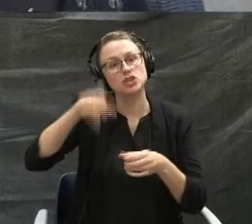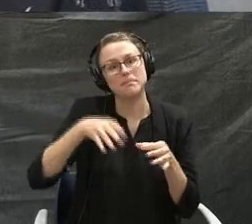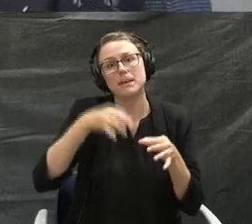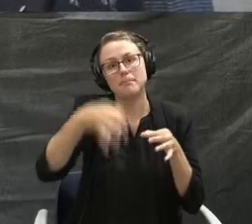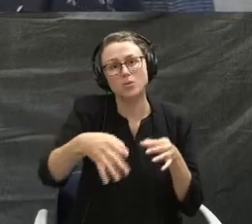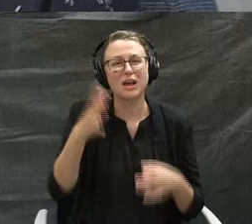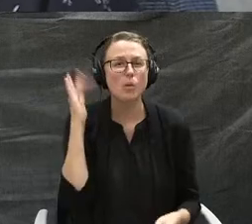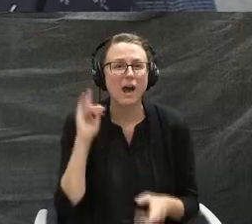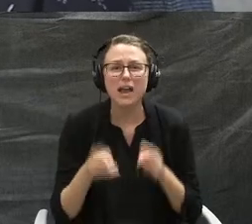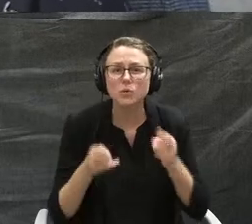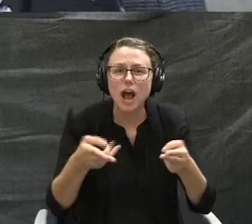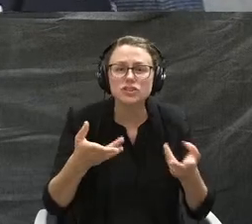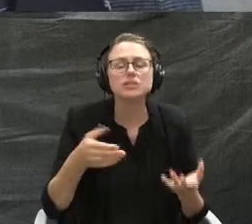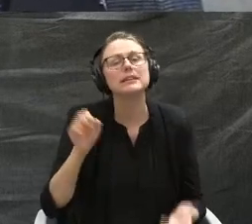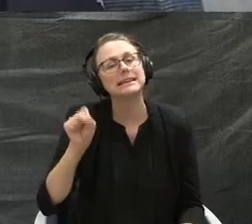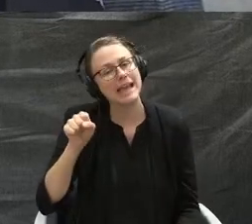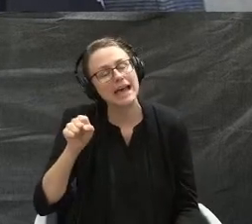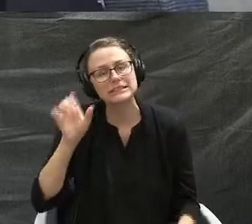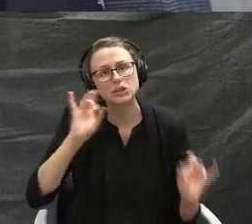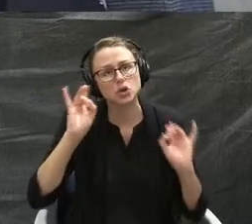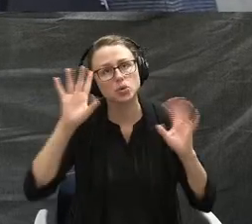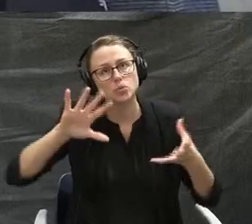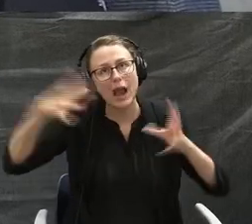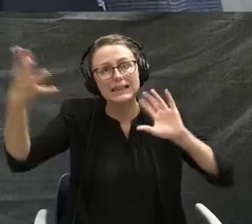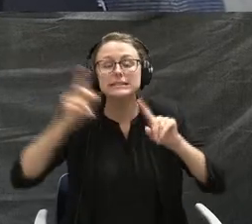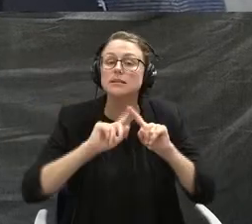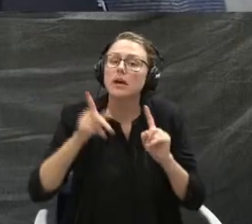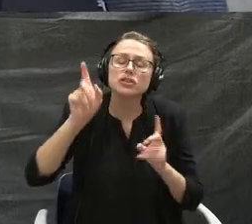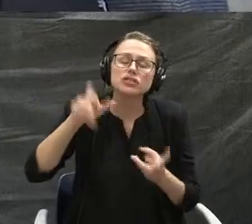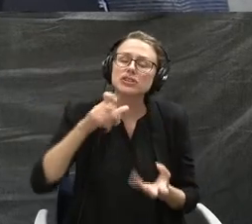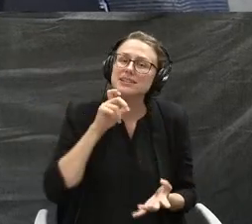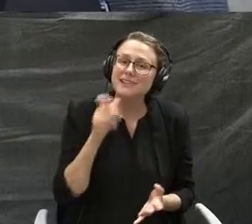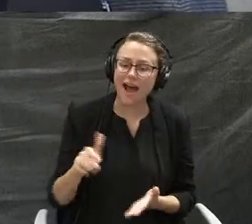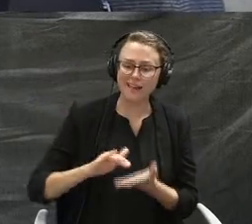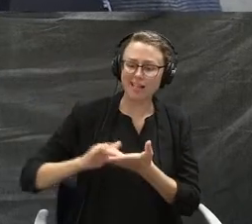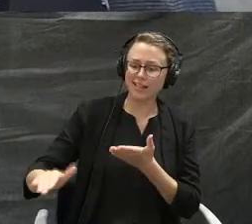is a crisis, but that shouldn't eliminate the majority of the school districts taxpayers.